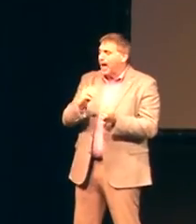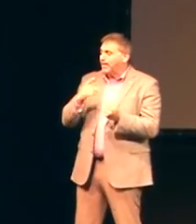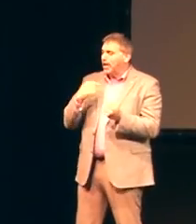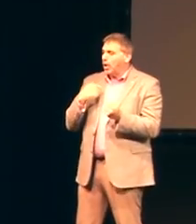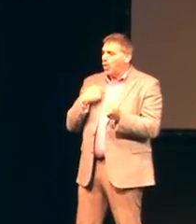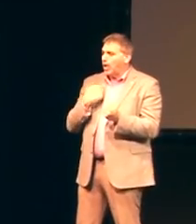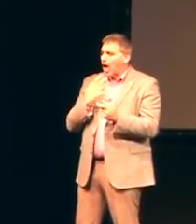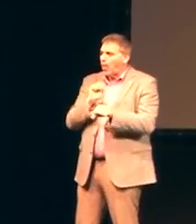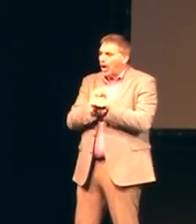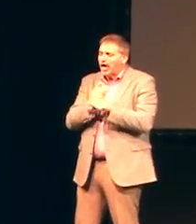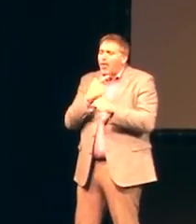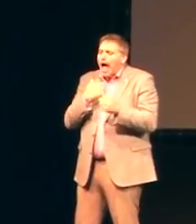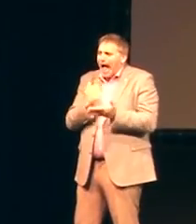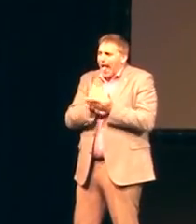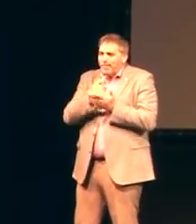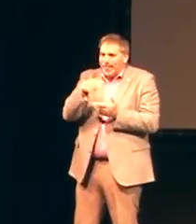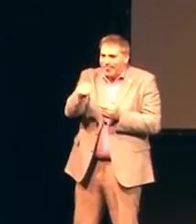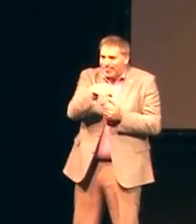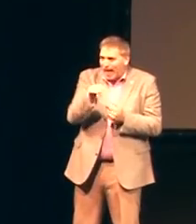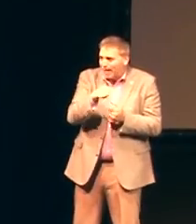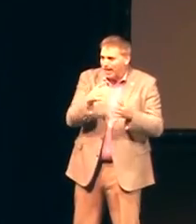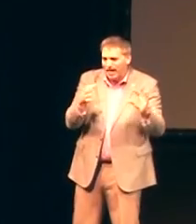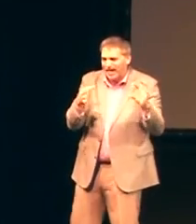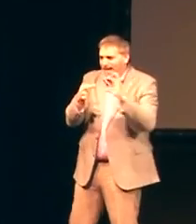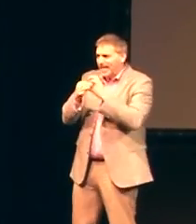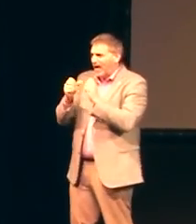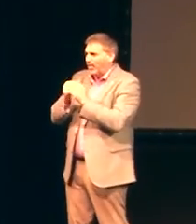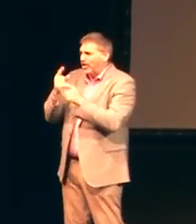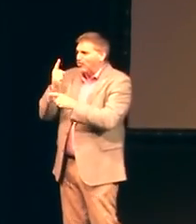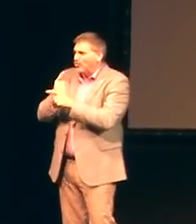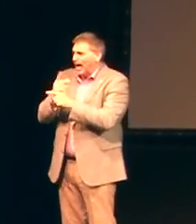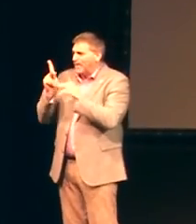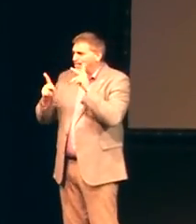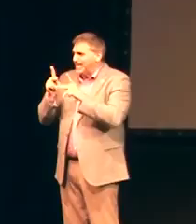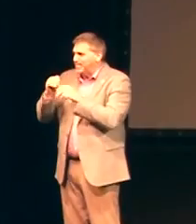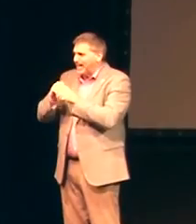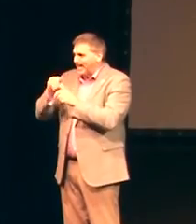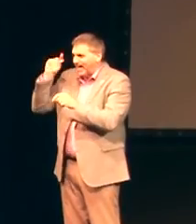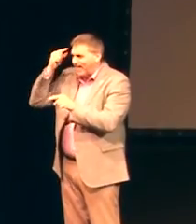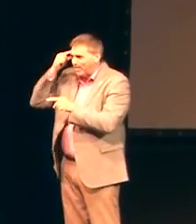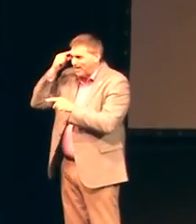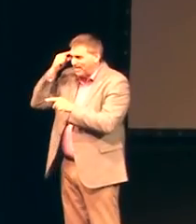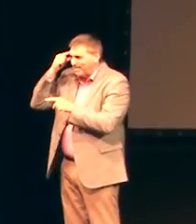there, we're supporting them and we're helping them connect with the right people in